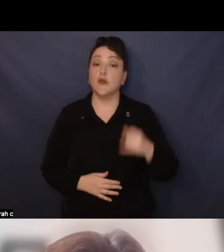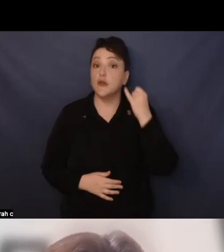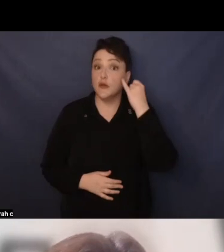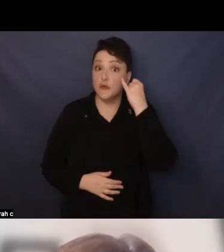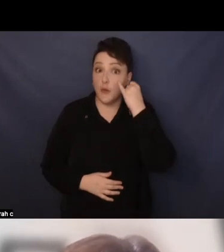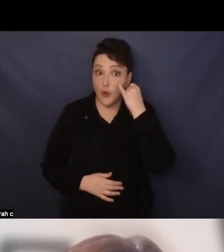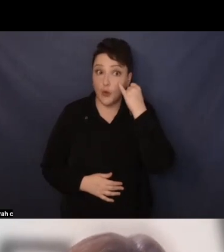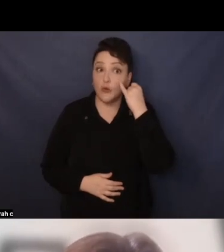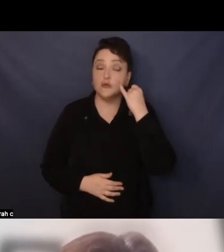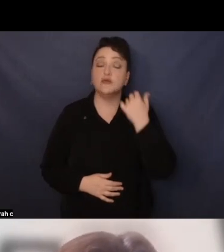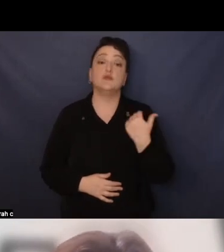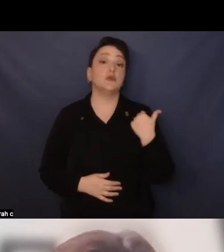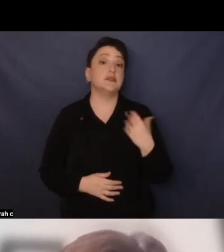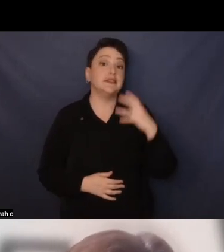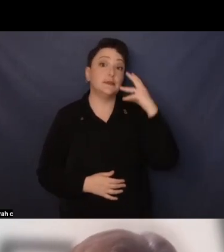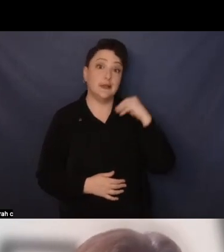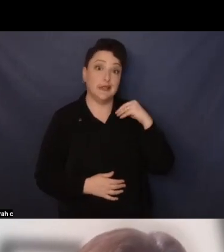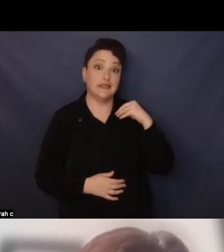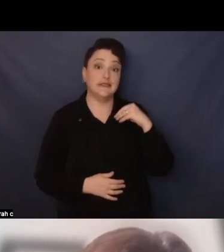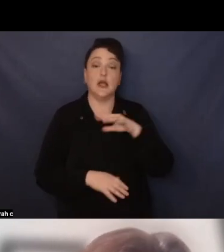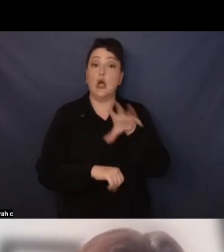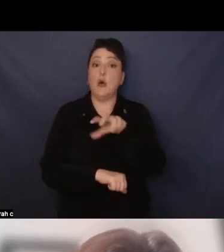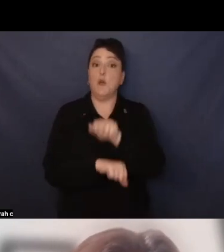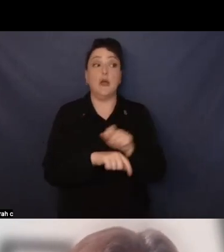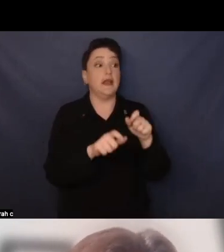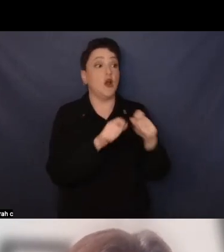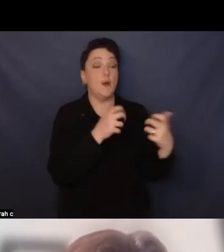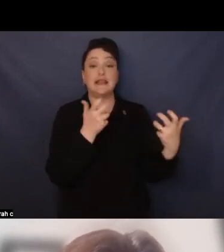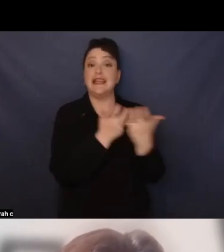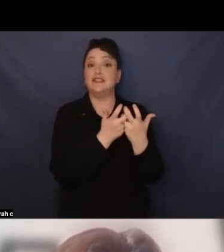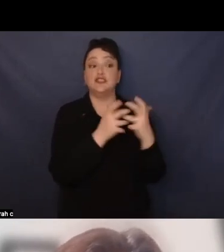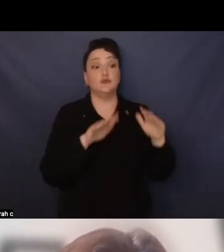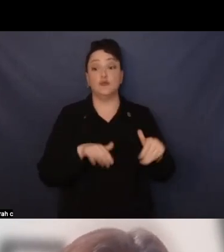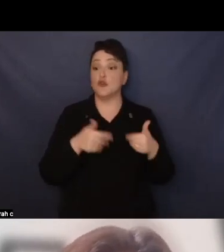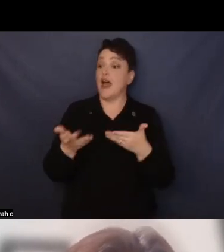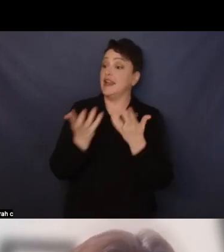you showed up, everything was easy, everyone found the accommodations to be feasible and appropriate